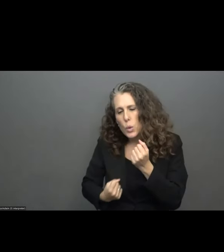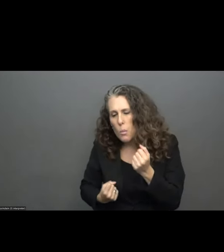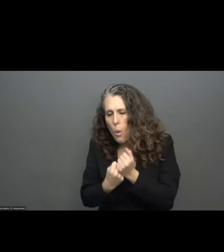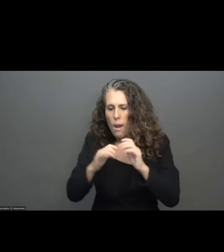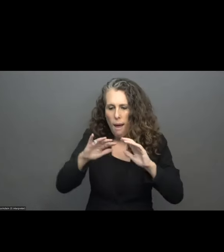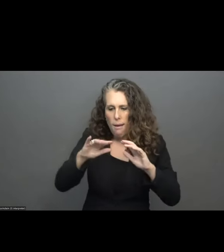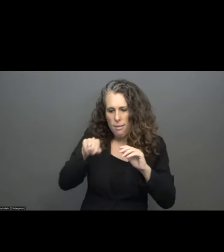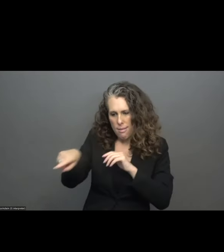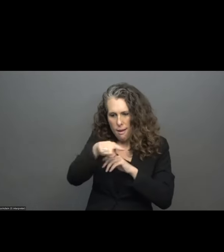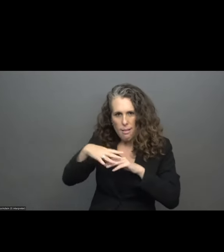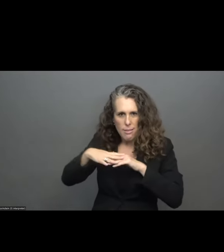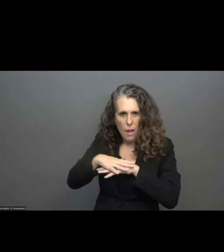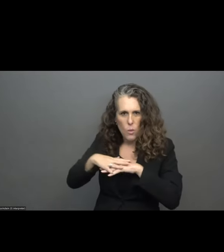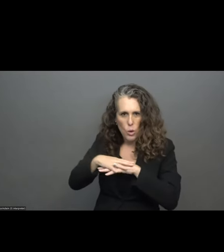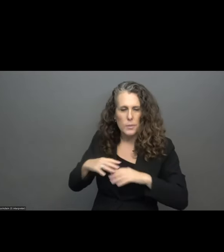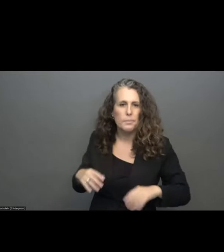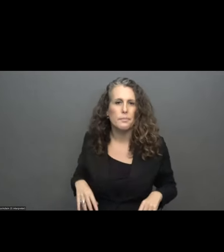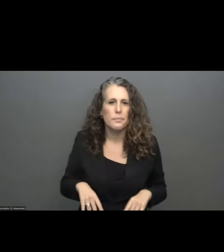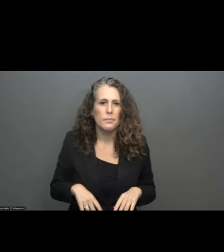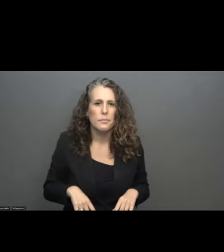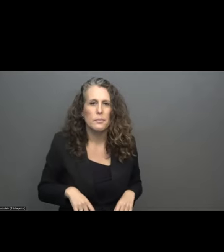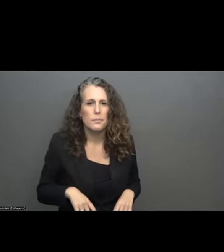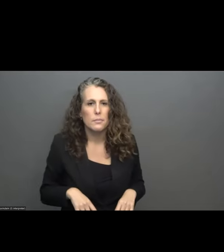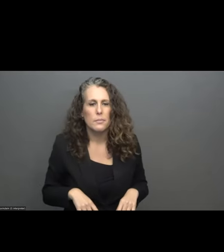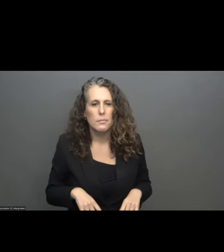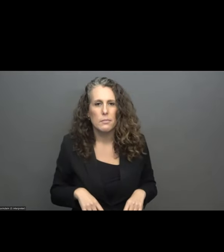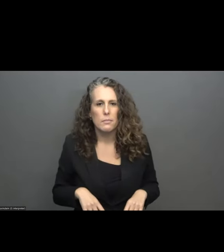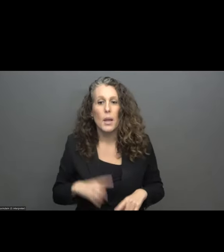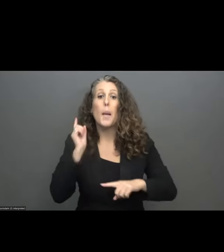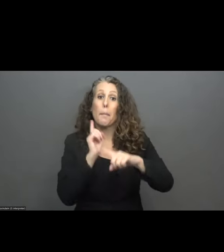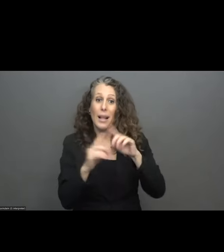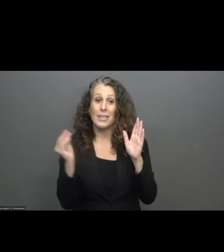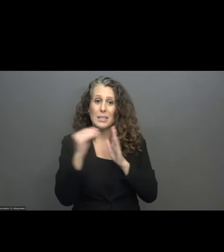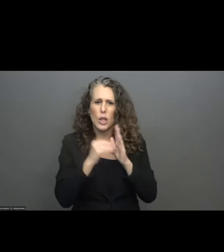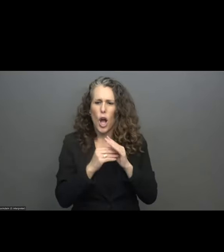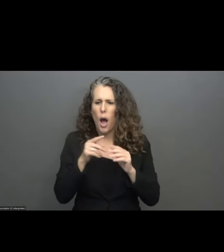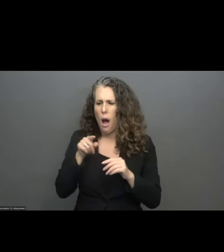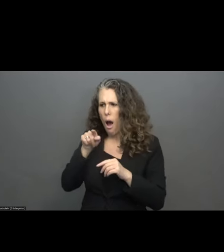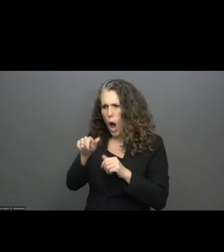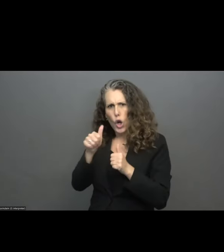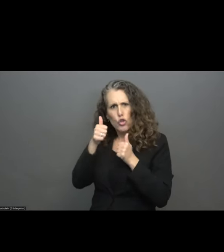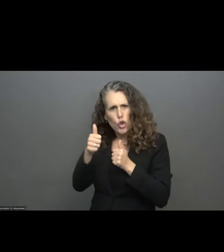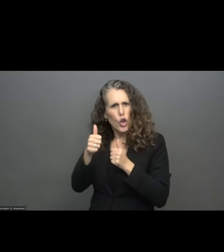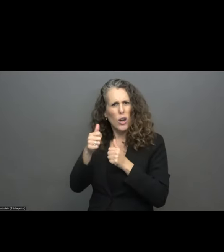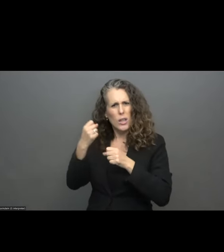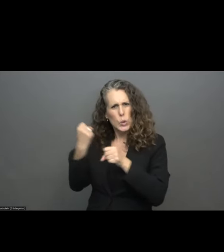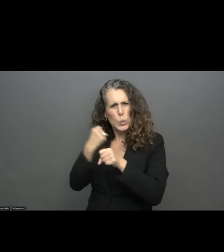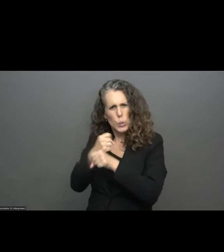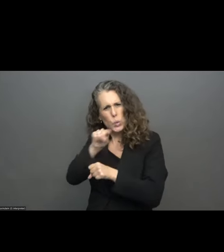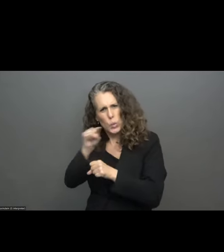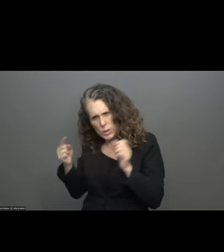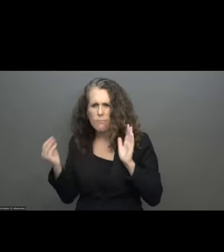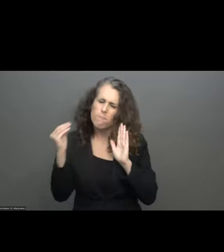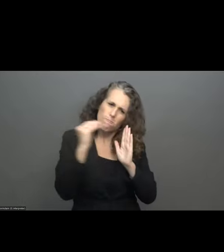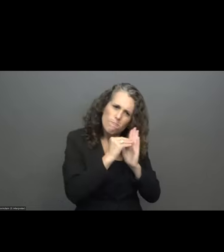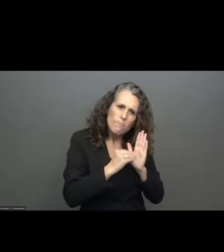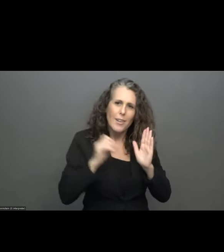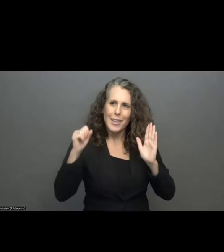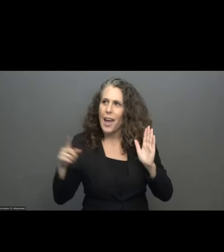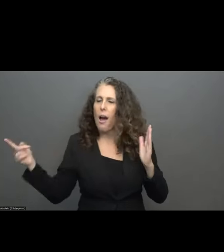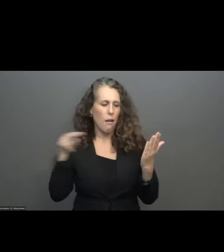11:43:10 Reality is he is one of people with Huddlestone, and over to use reduction.